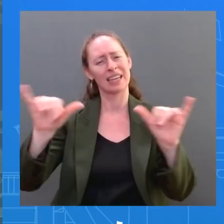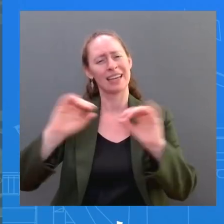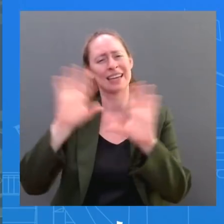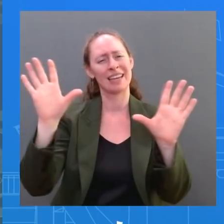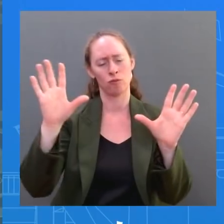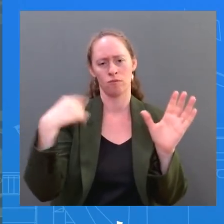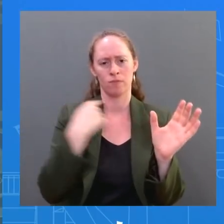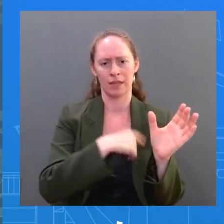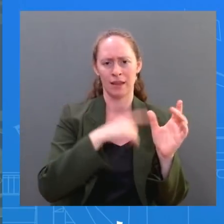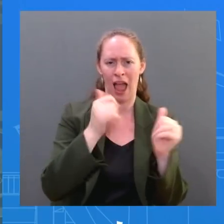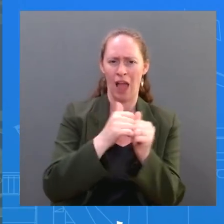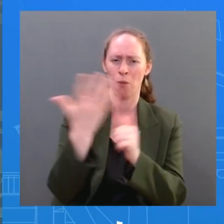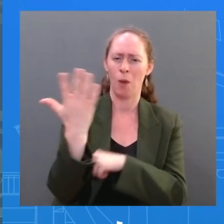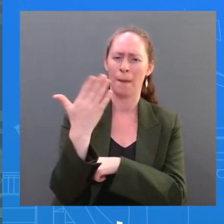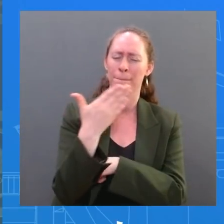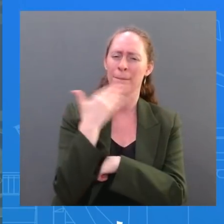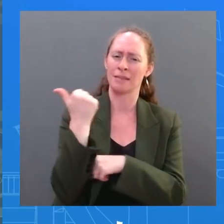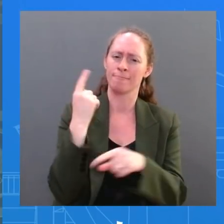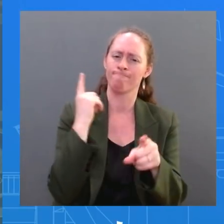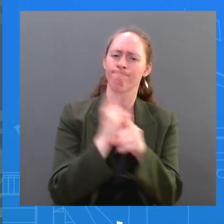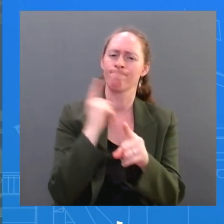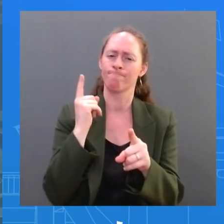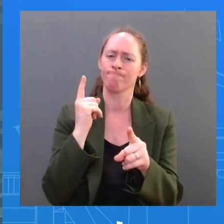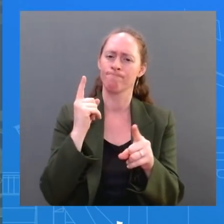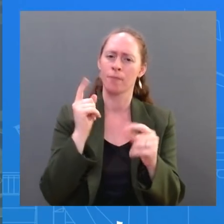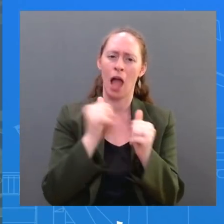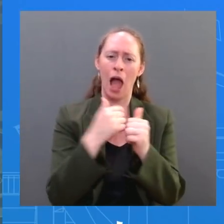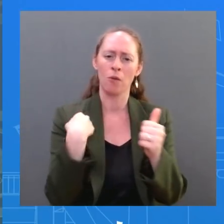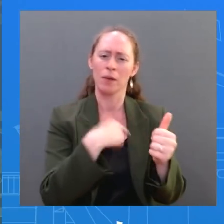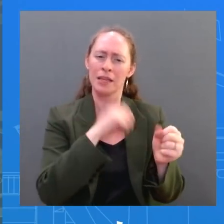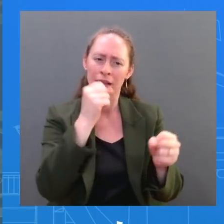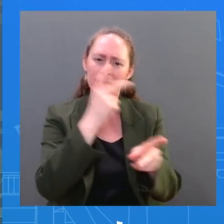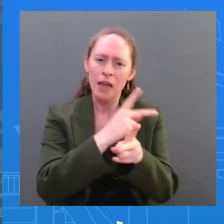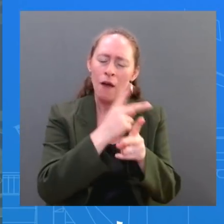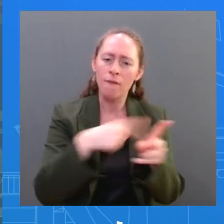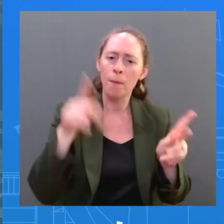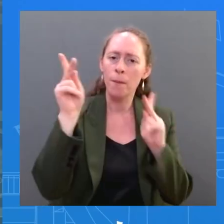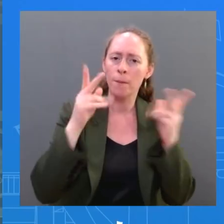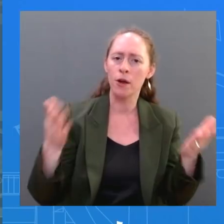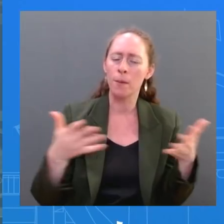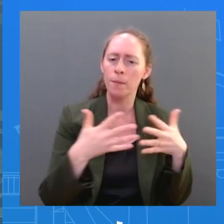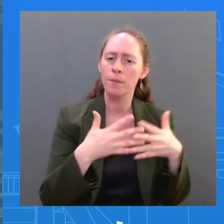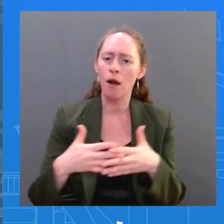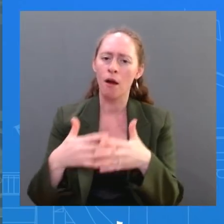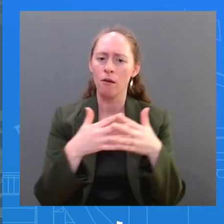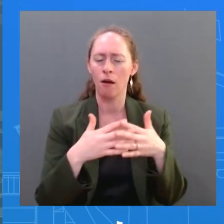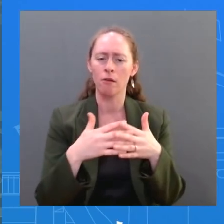that their voices are heard at the ballot box. That is what he is calling for. That is what we are --